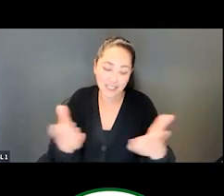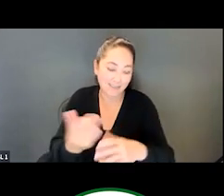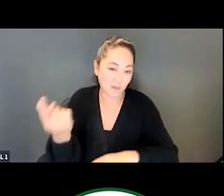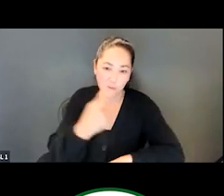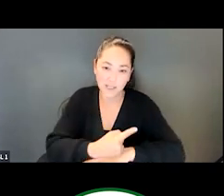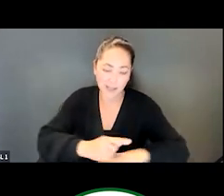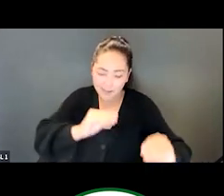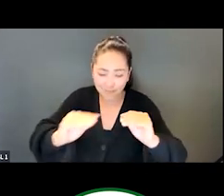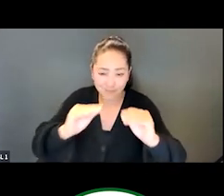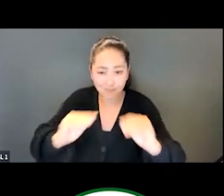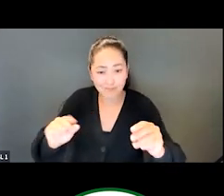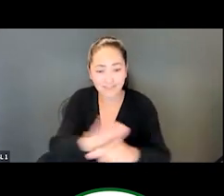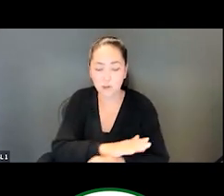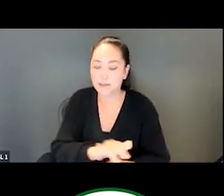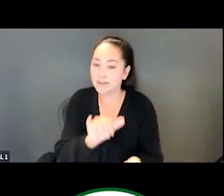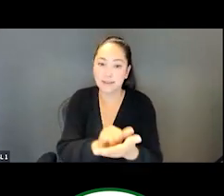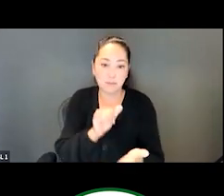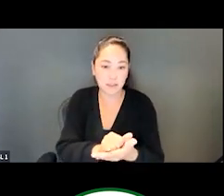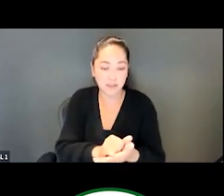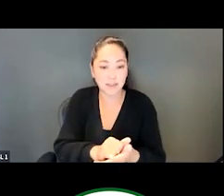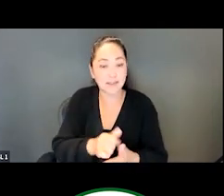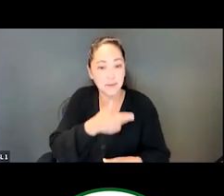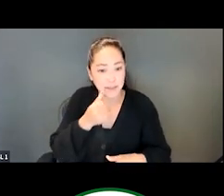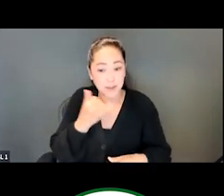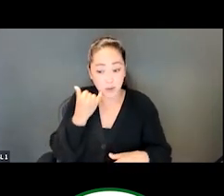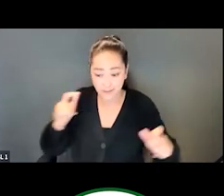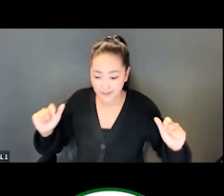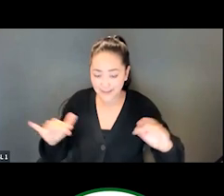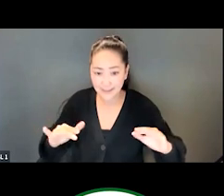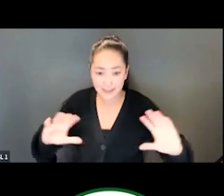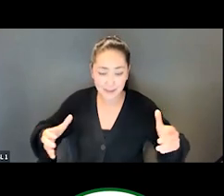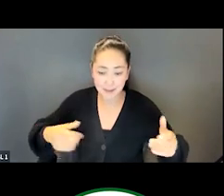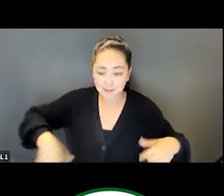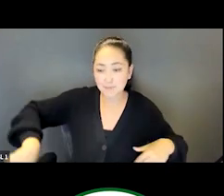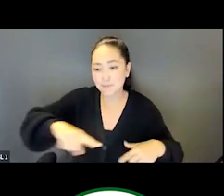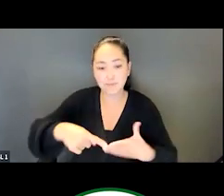Then the communication would be stronger to understand accessibility. As what you're talking